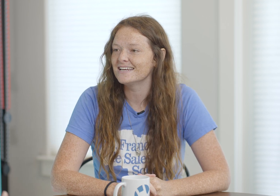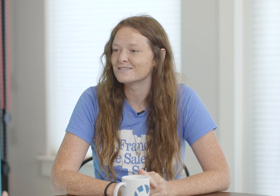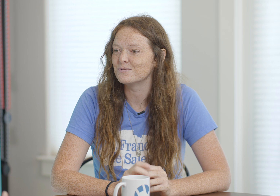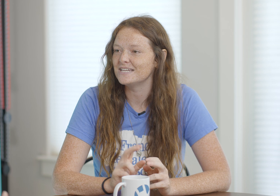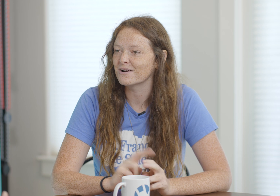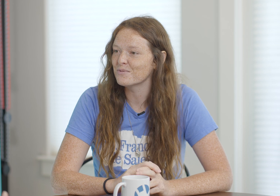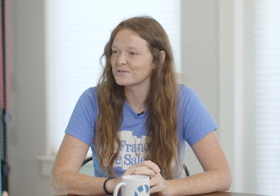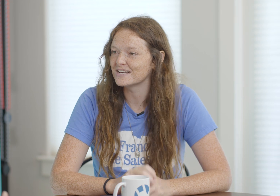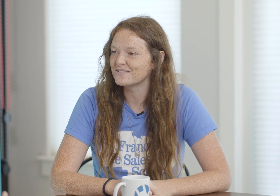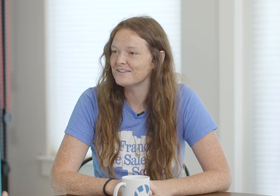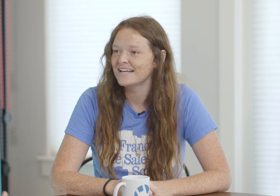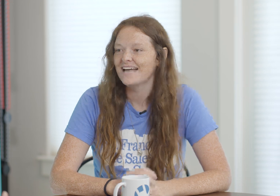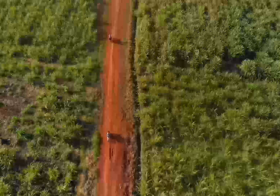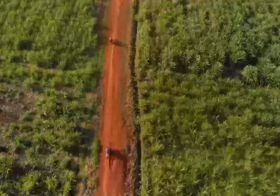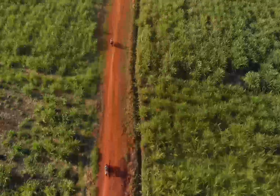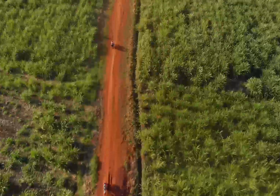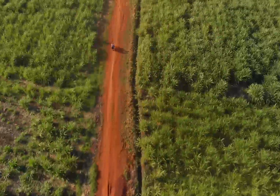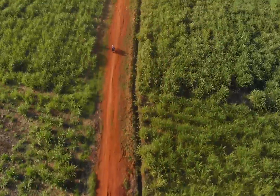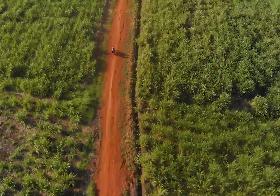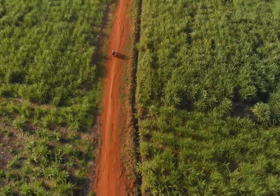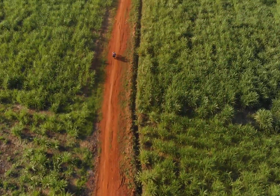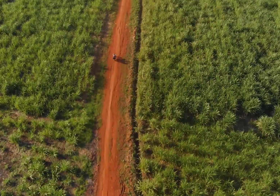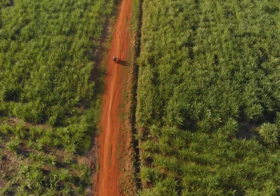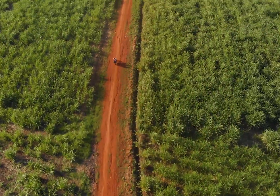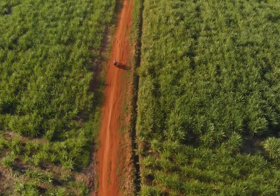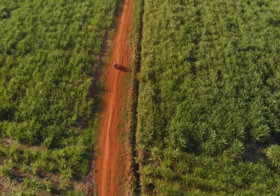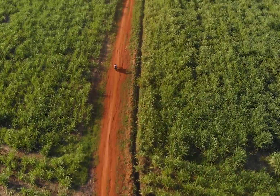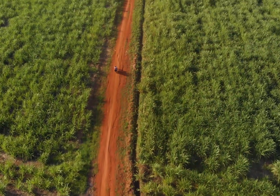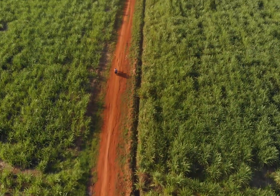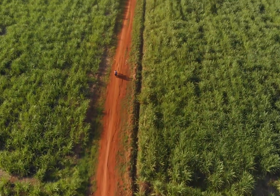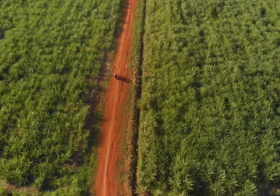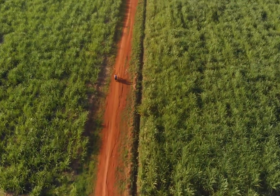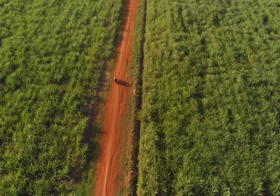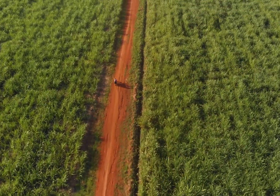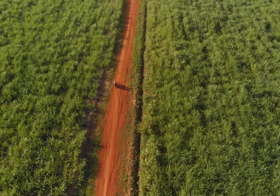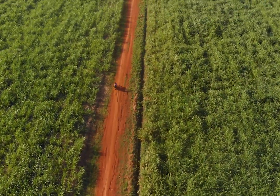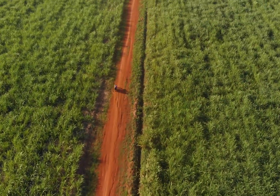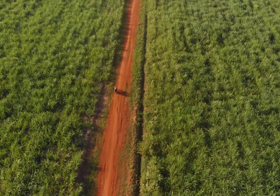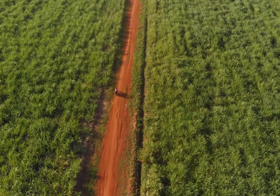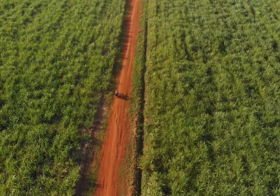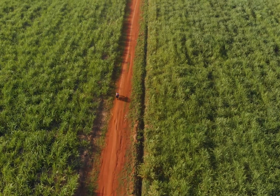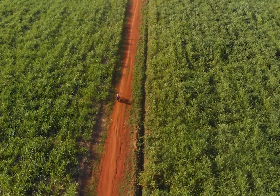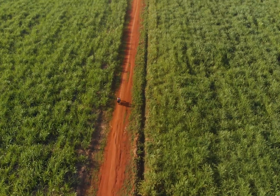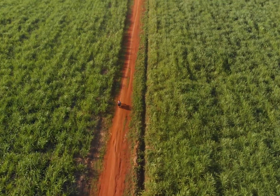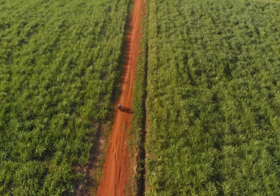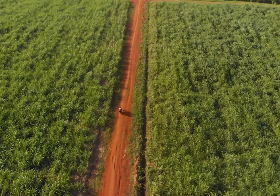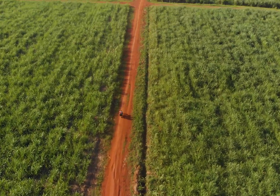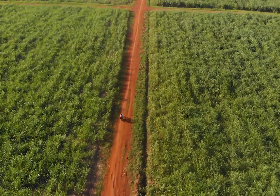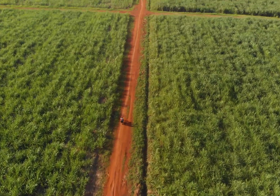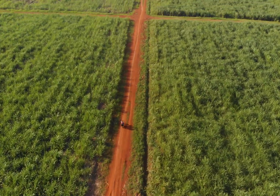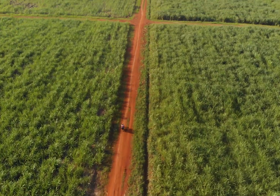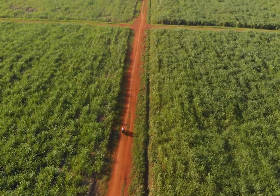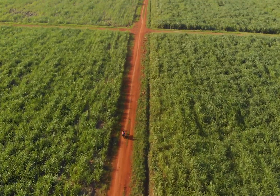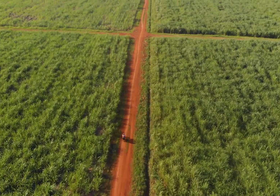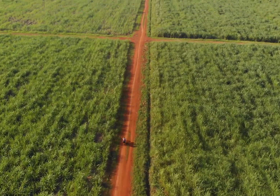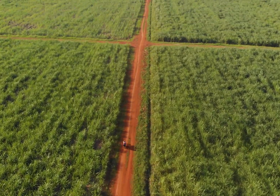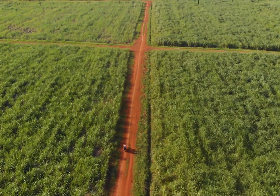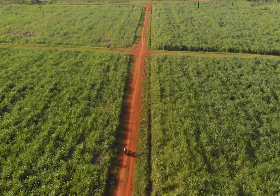And so we take our motorcycle and driving through village and this is just rolling hills of green, beautiful village, dirt roads.